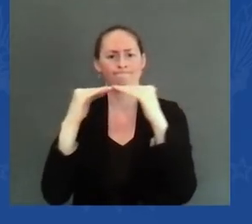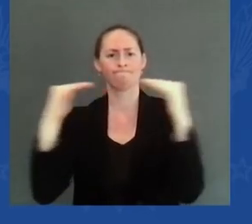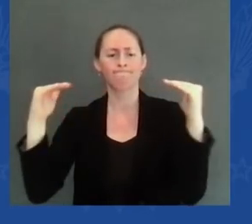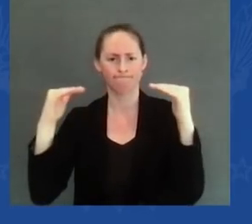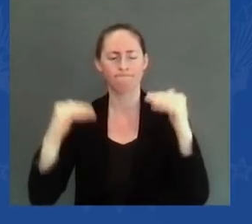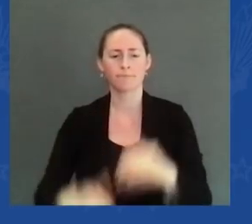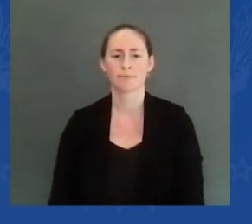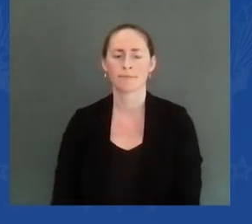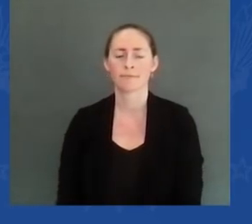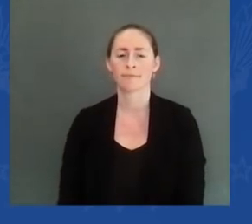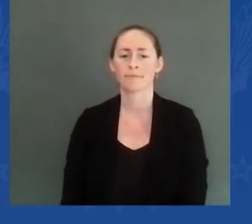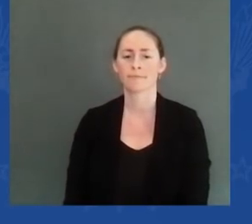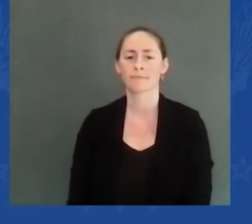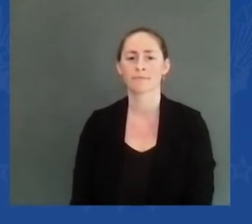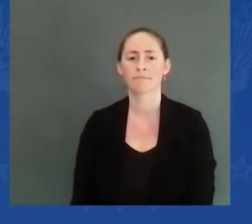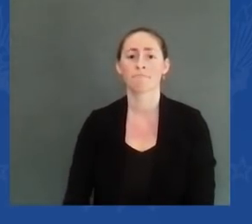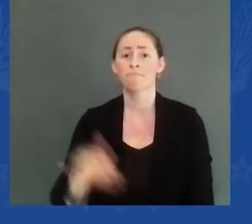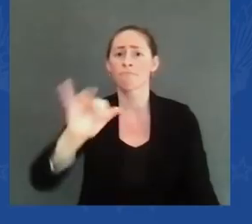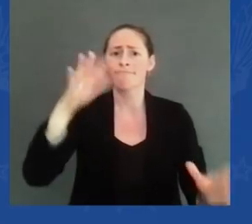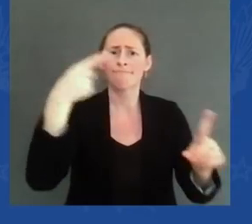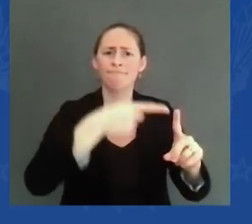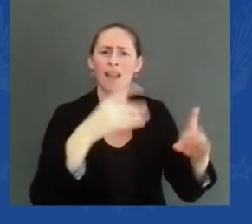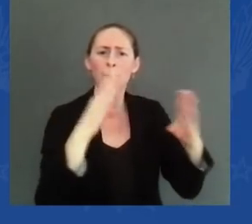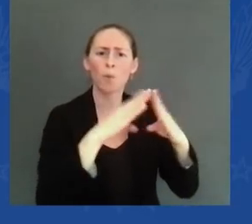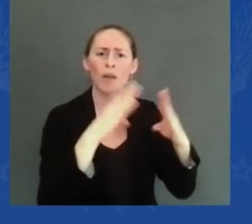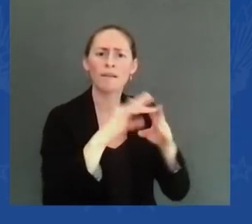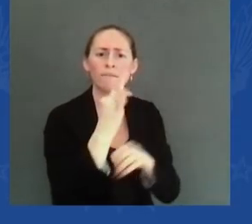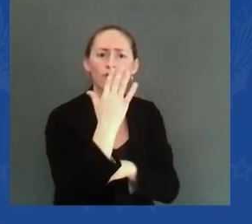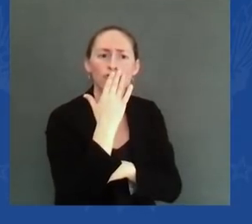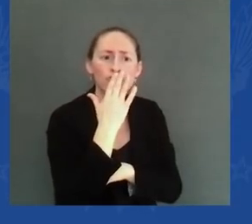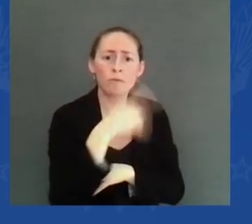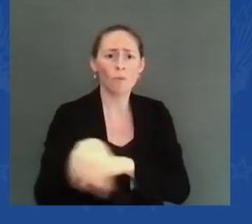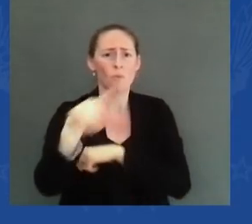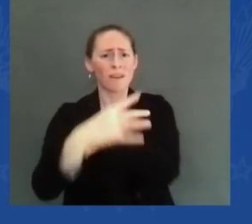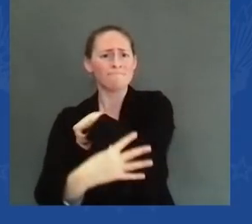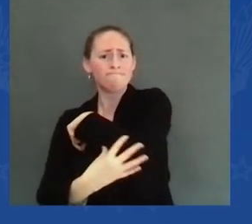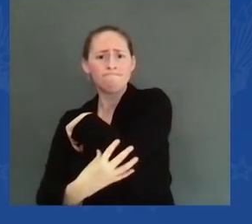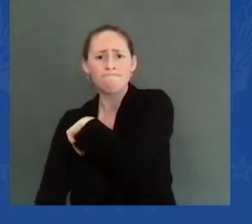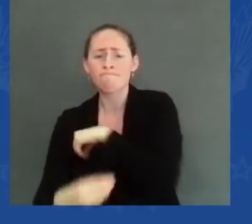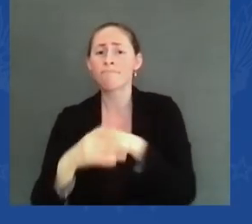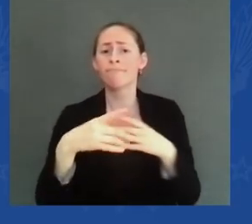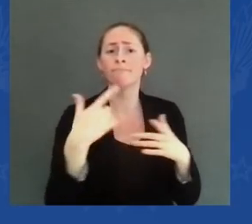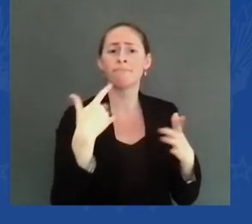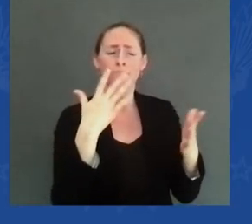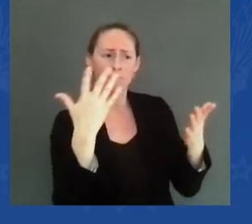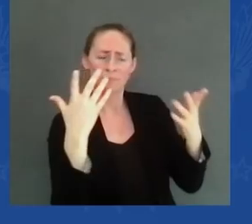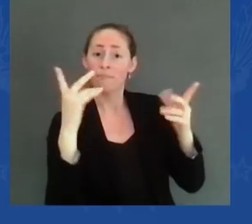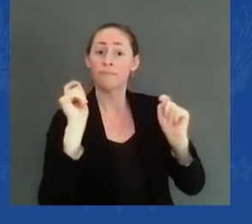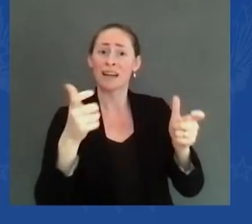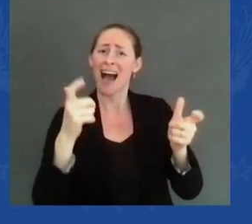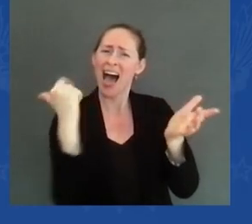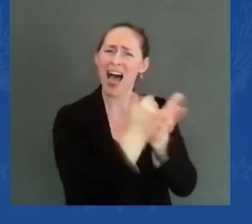and the most vulnerable get help and get it first. They are the ones in the greatest need. And there's much to be done.